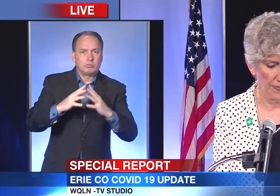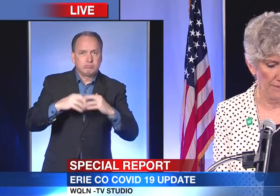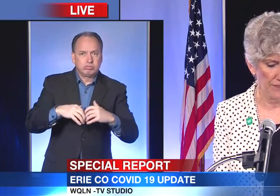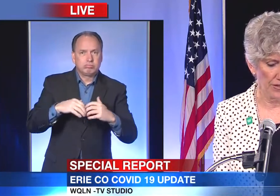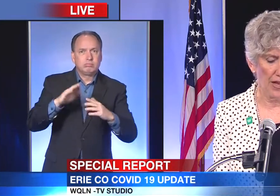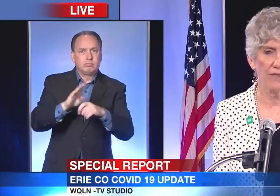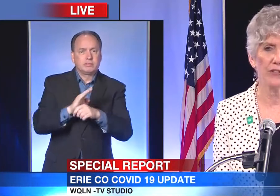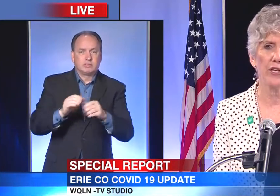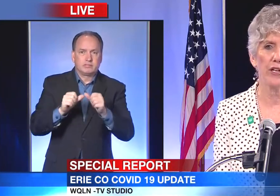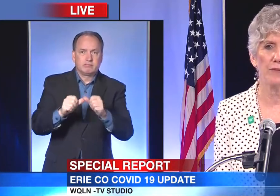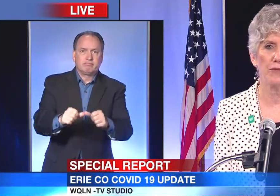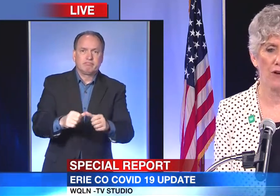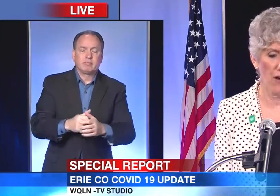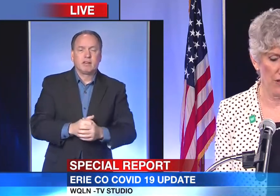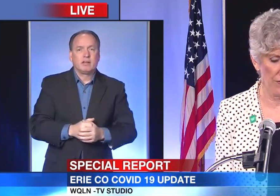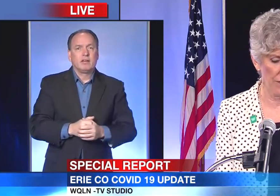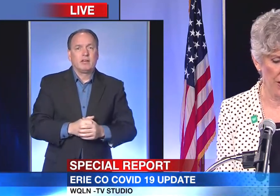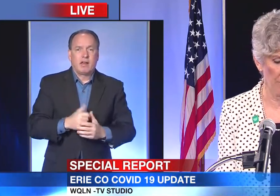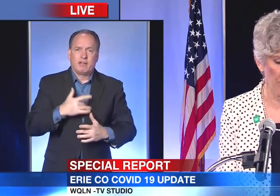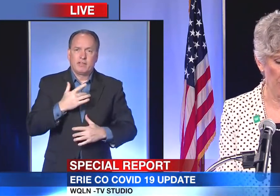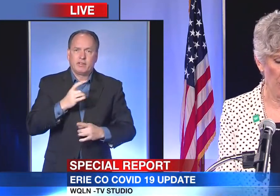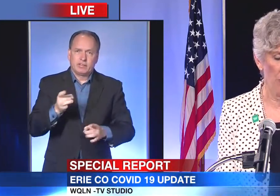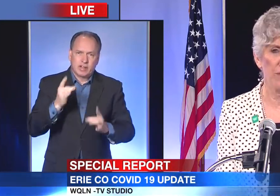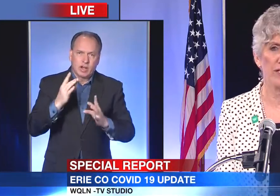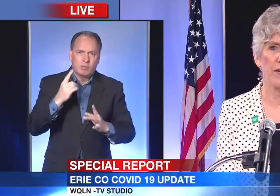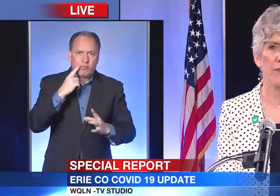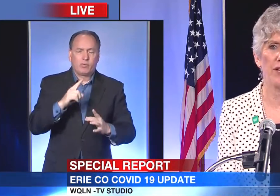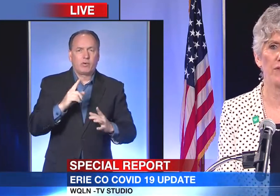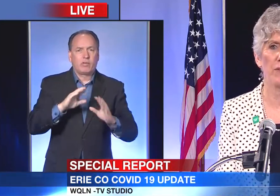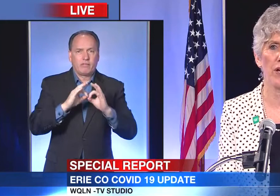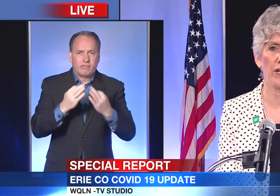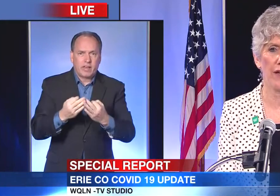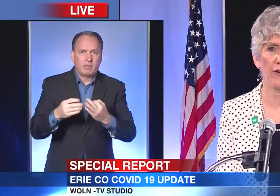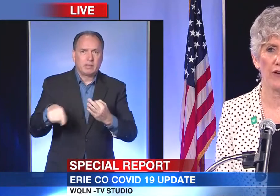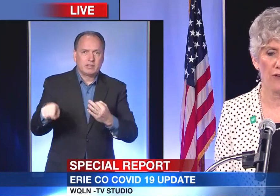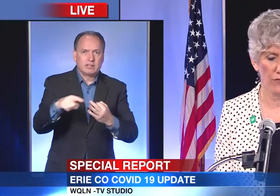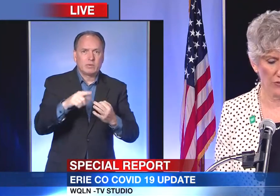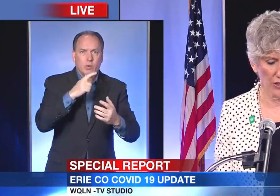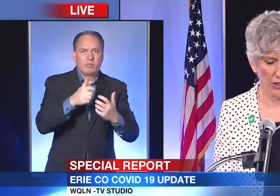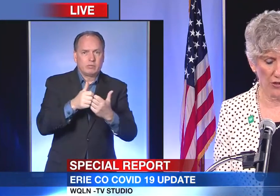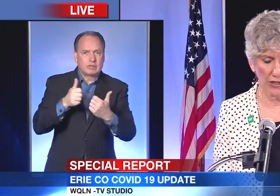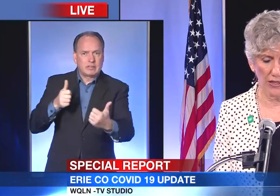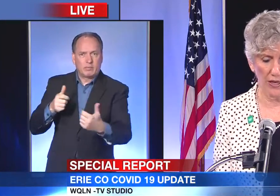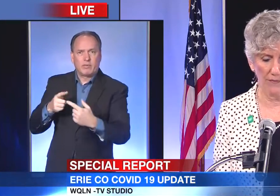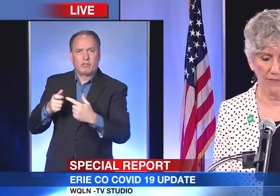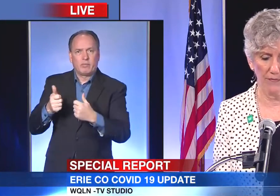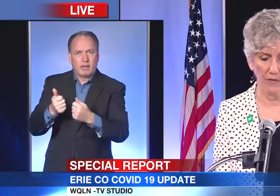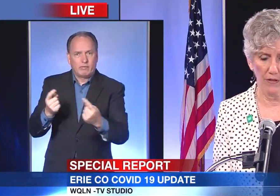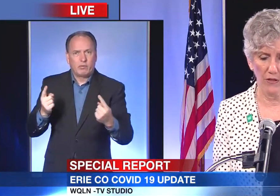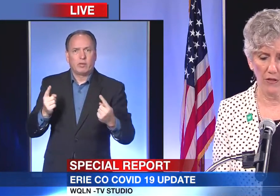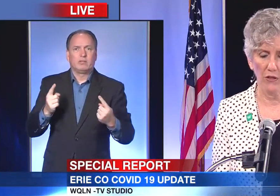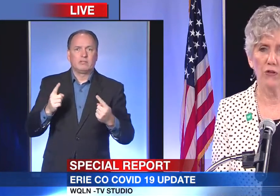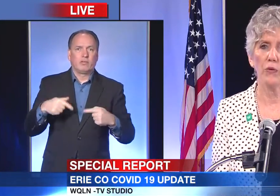POTENTIALLY TO HAVE SHUT DOWN THEIR BUSINESS INDEFINITELY. I FEEL TERRIBLE FOR ALL OF THE FAMILIES WHO HAVE BEEN SEPARATED